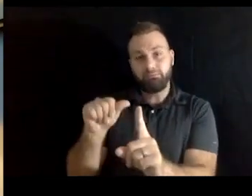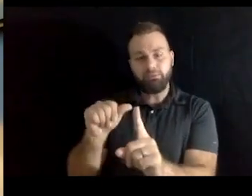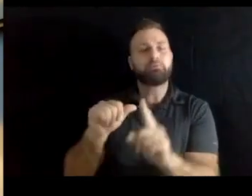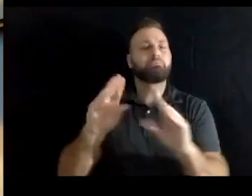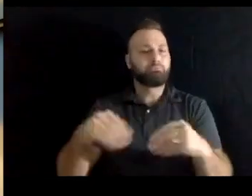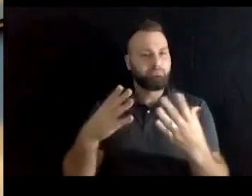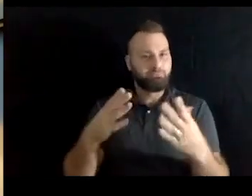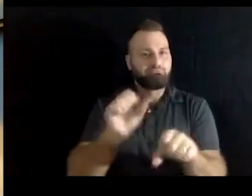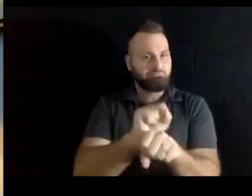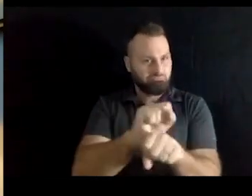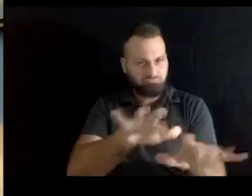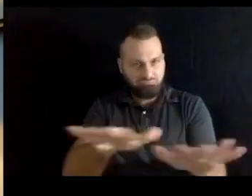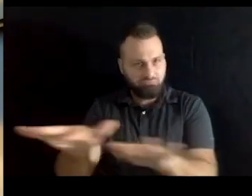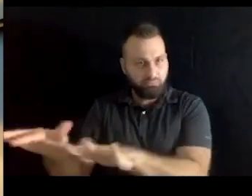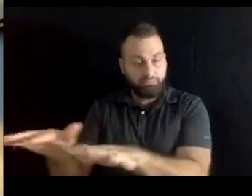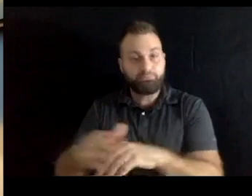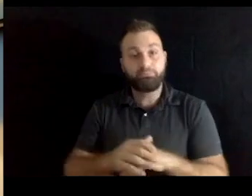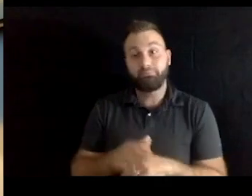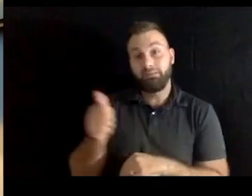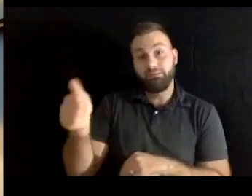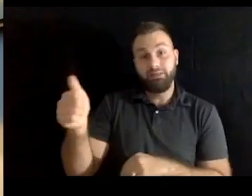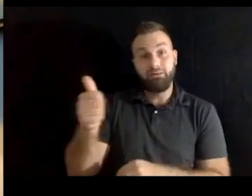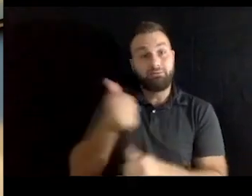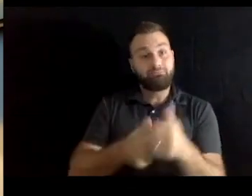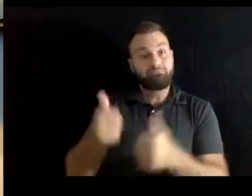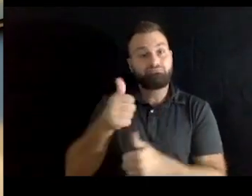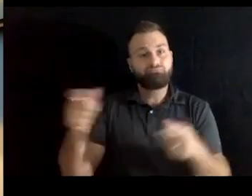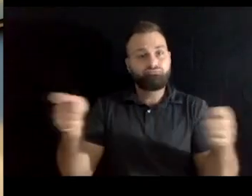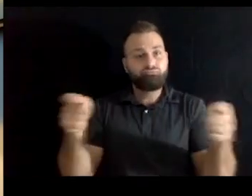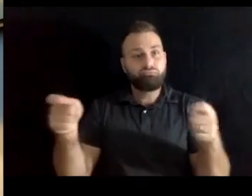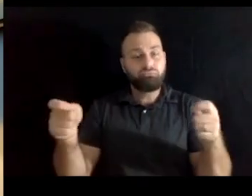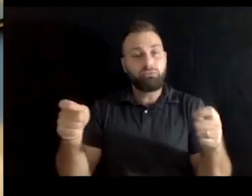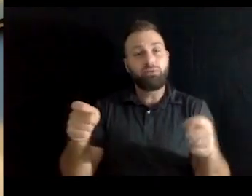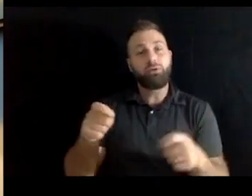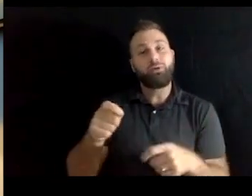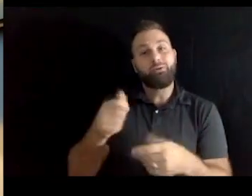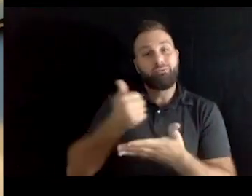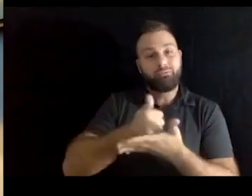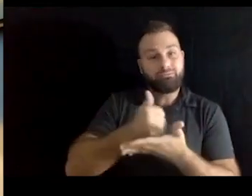at Mathematica Doctor Mann overseas. Their rehabilitation research and Training Center on disability